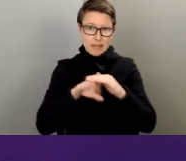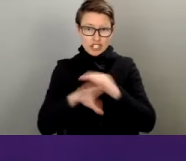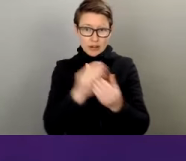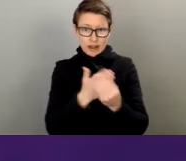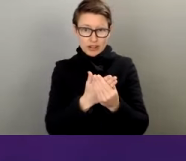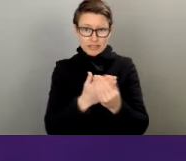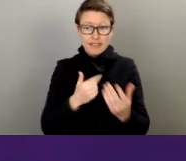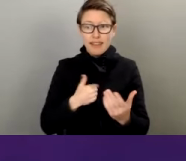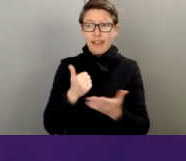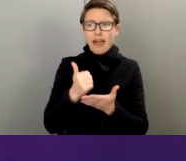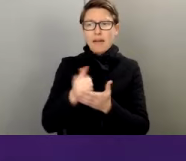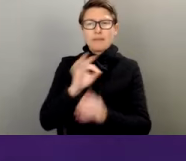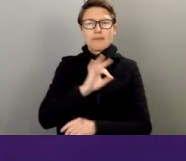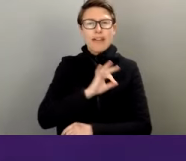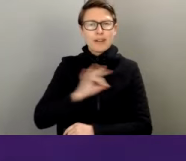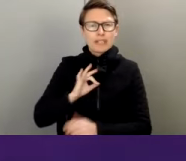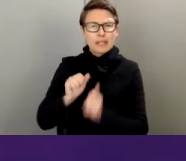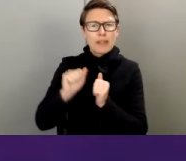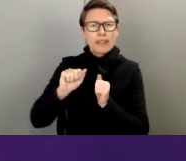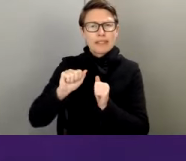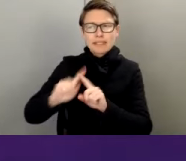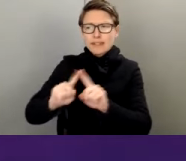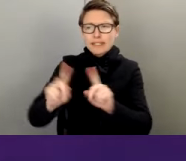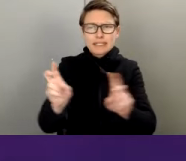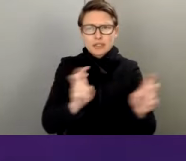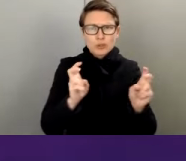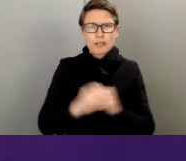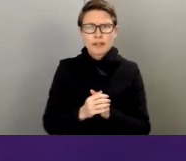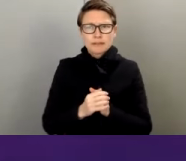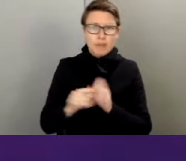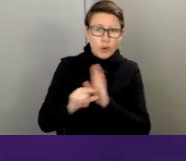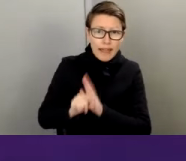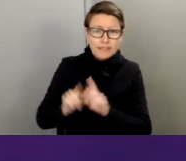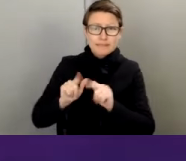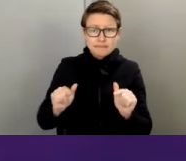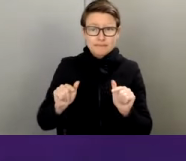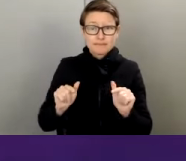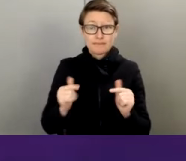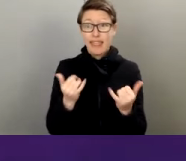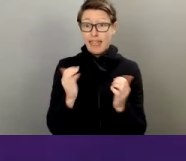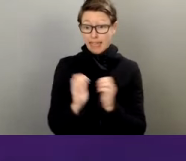grades and things of that nature. We're going oto go into entering grades, into self service admissions